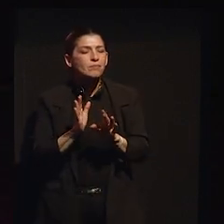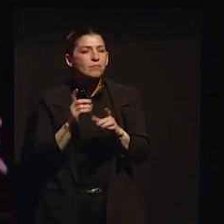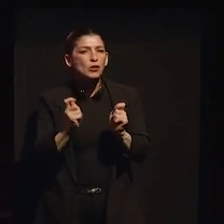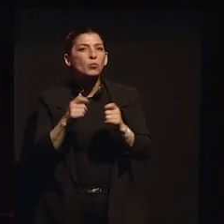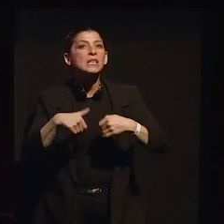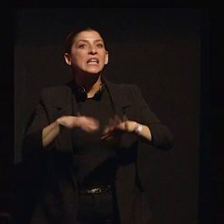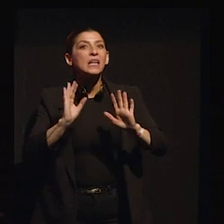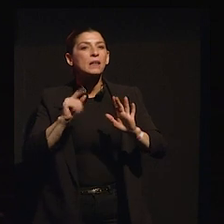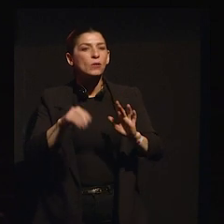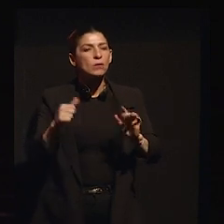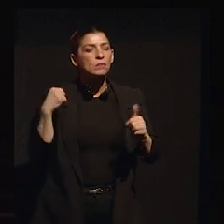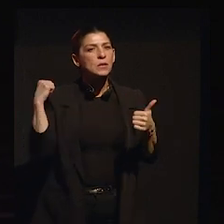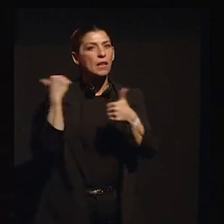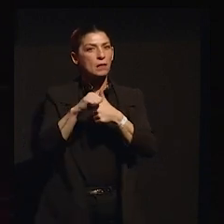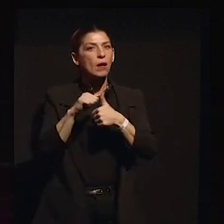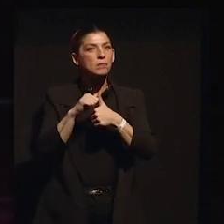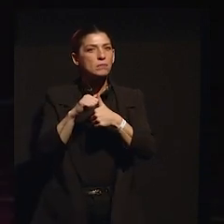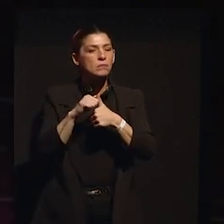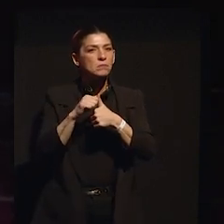an era is not something like that. But it doesn’t have to end badly.